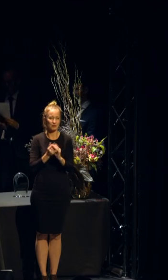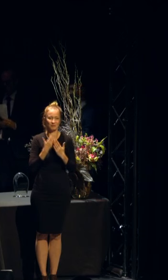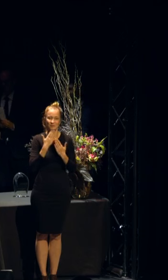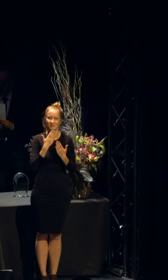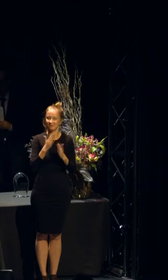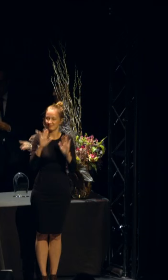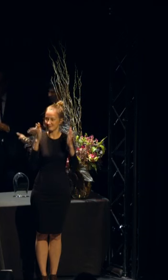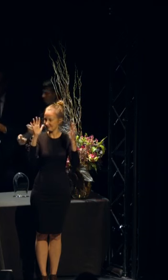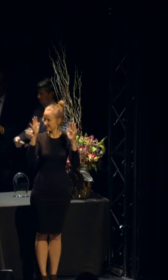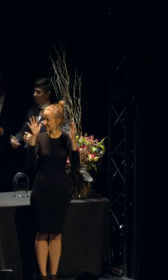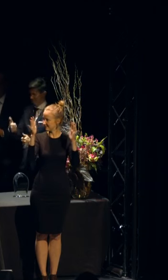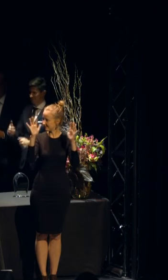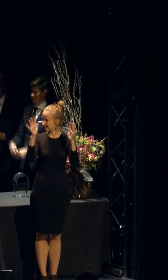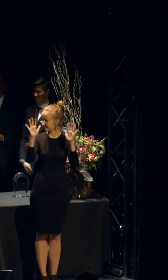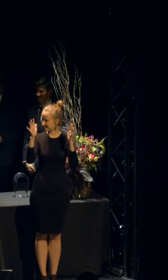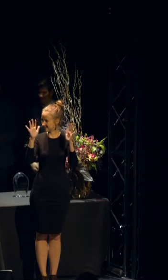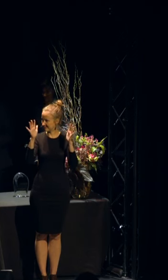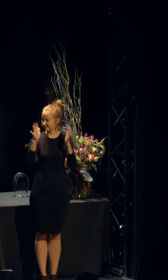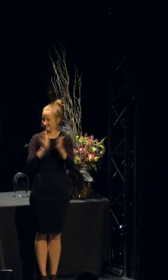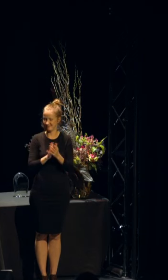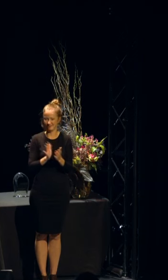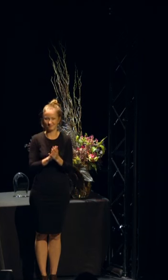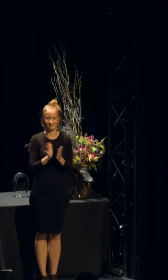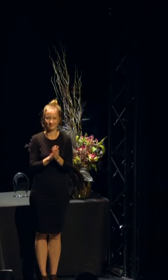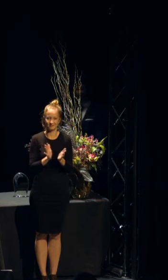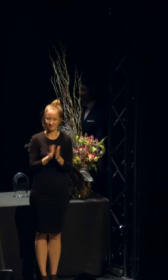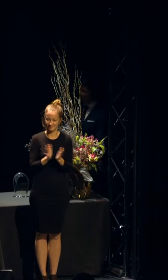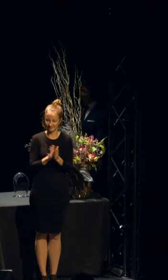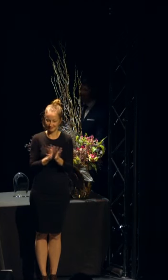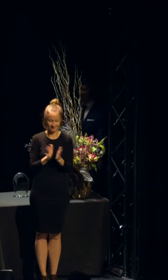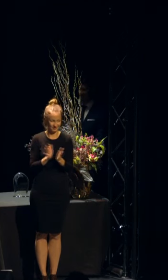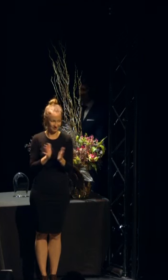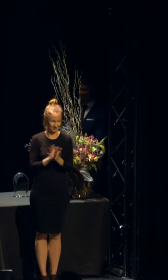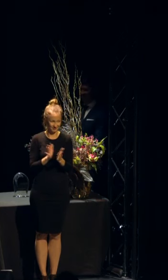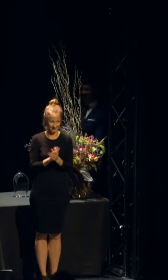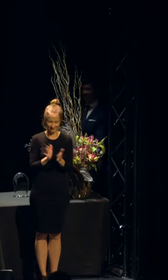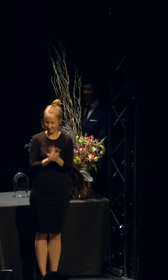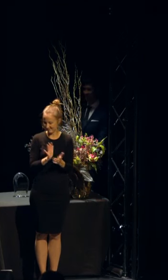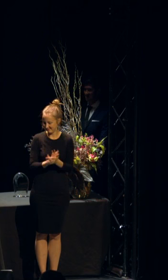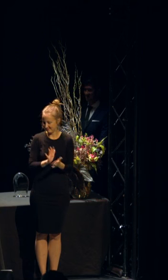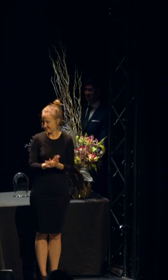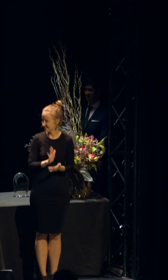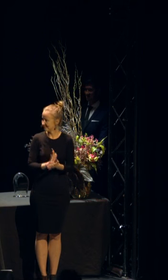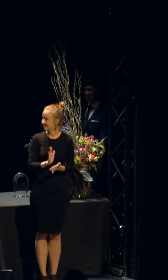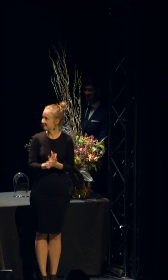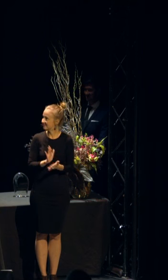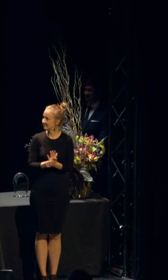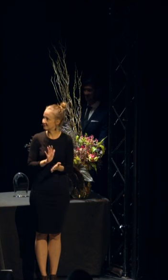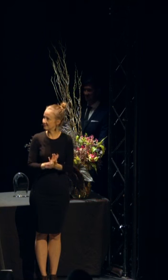Thank you. And I'll take it with me! Thank you, Brook.